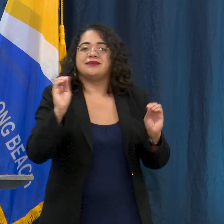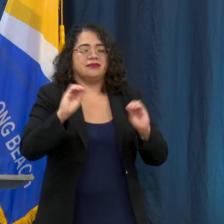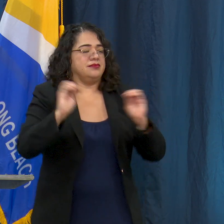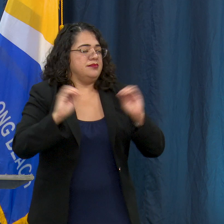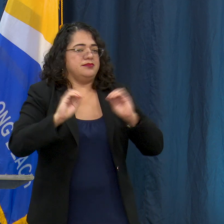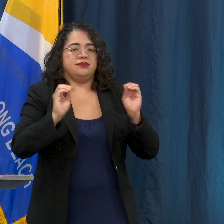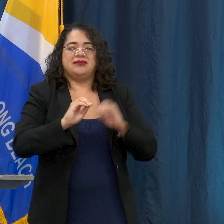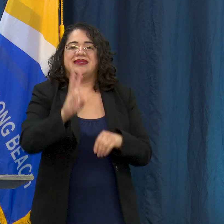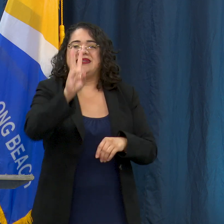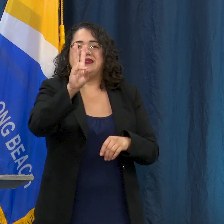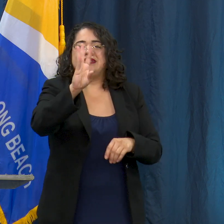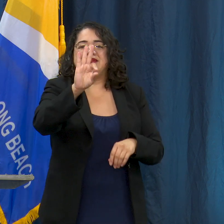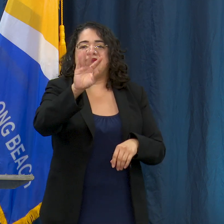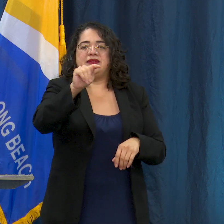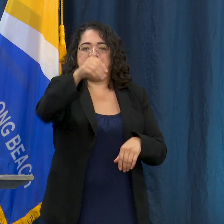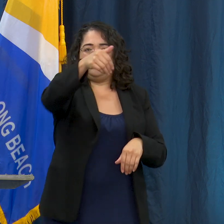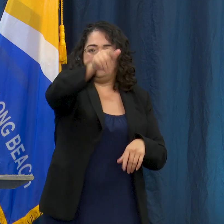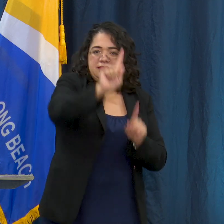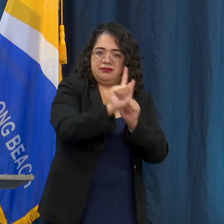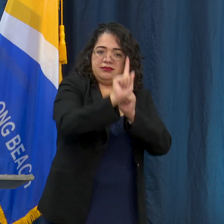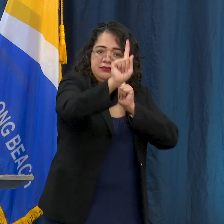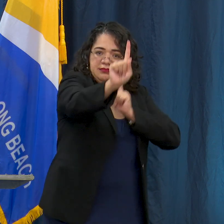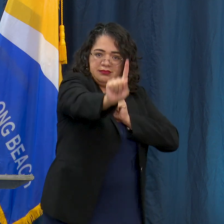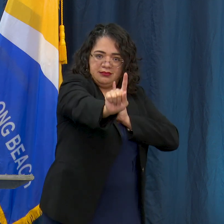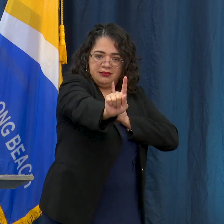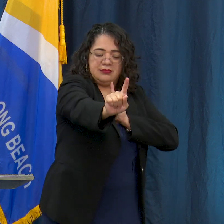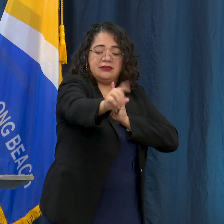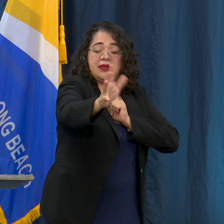delivery person, and wear your face covering and hopefully they'll be